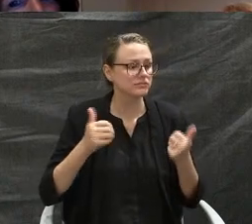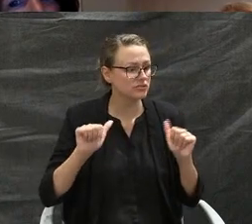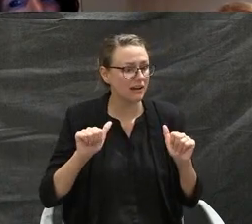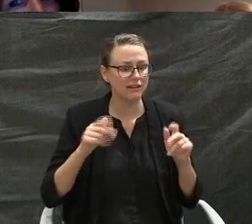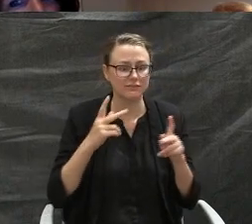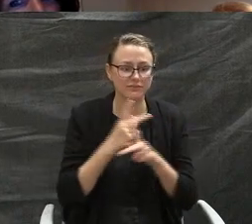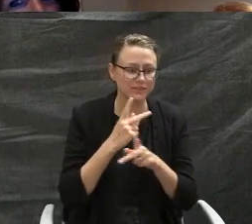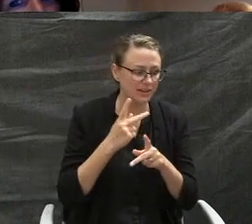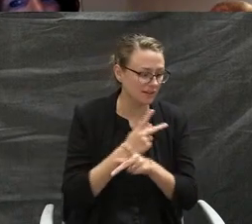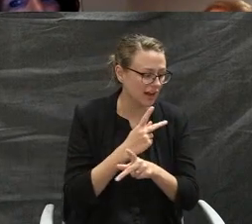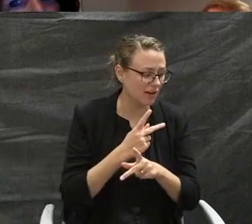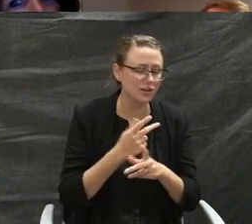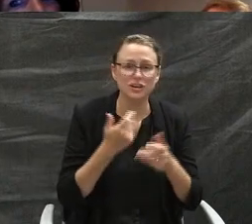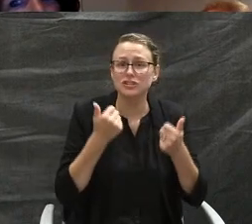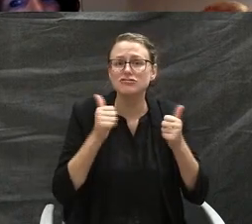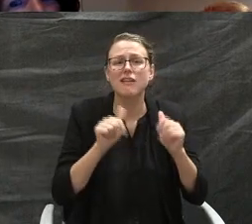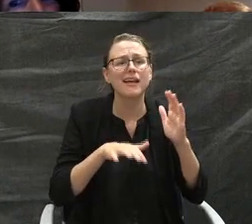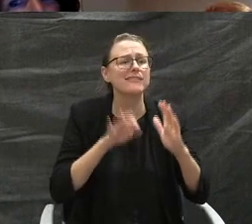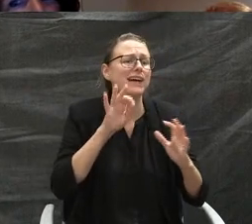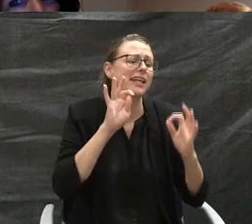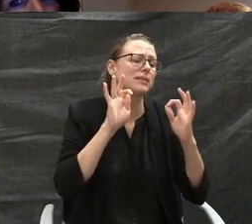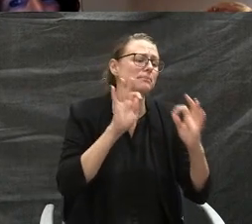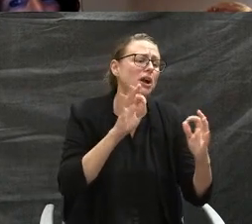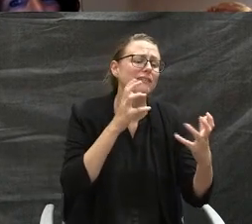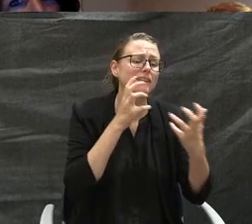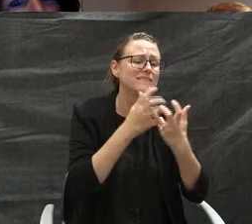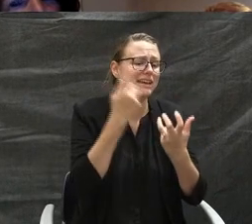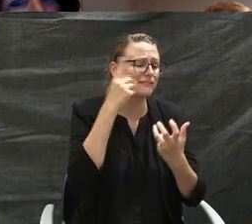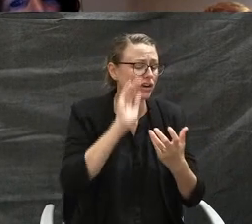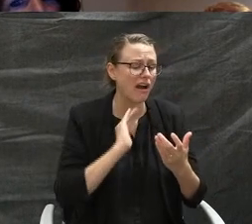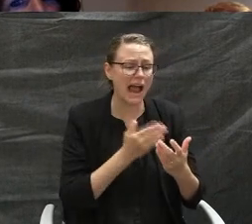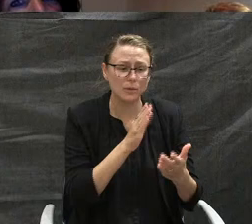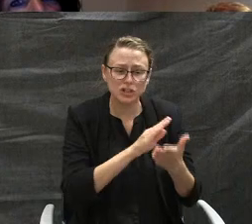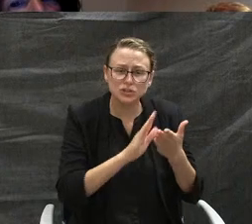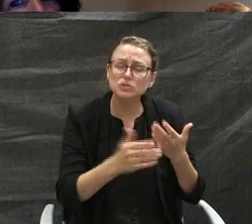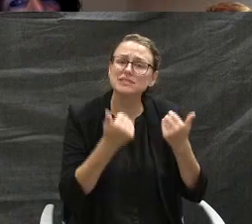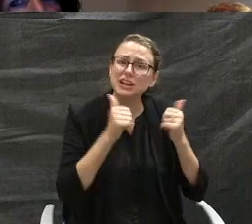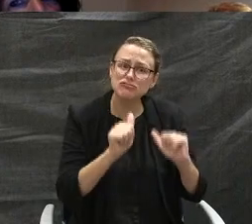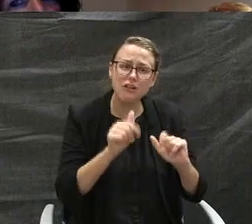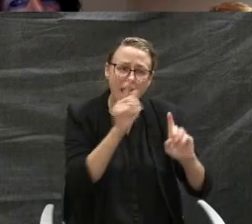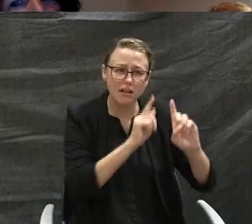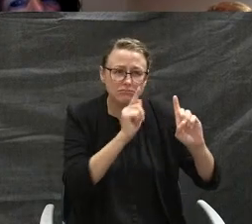to get a perfect fit for our students and really trying to drive towards that excellence across all classrooms. In my